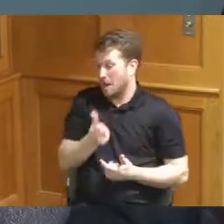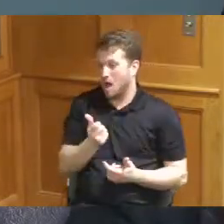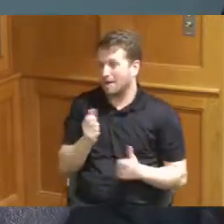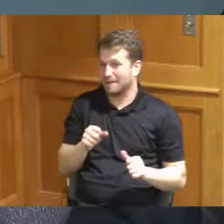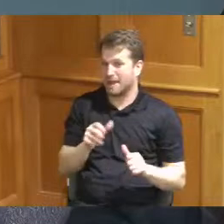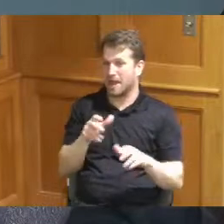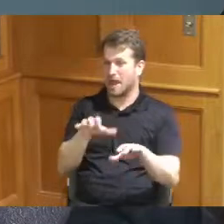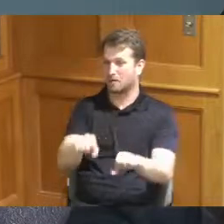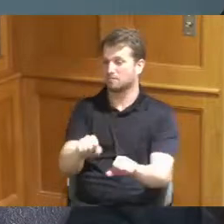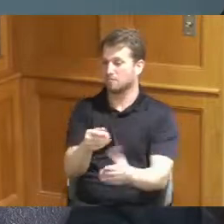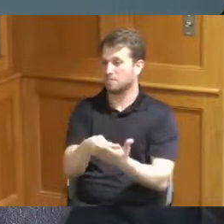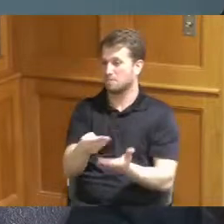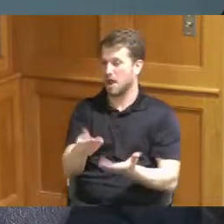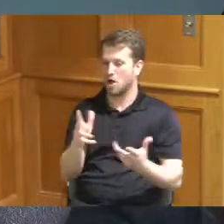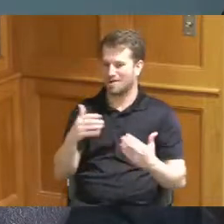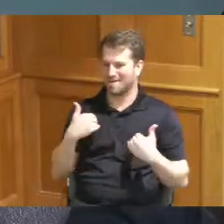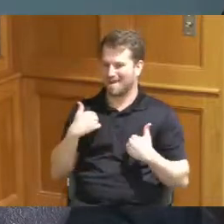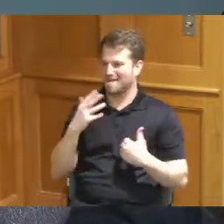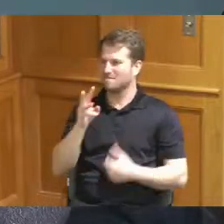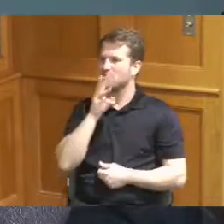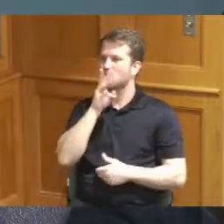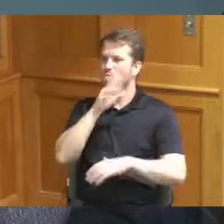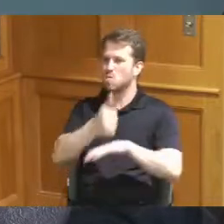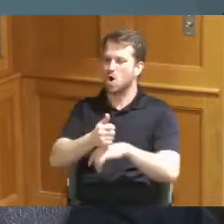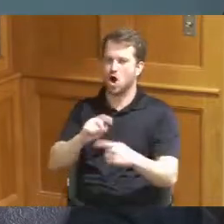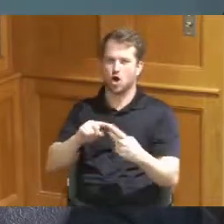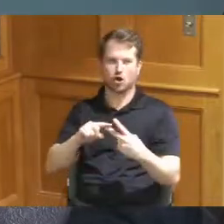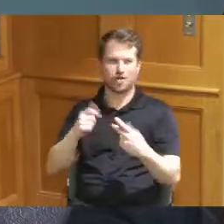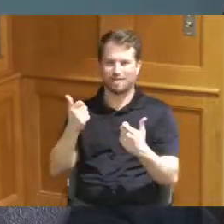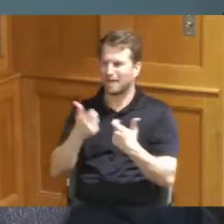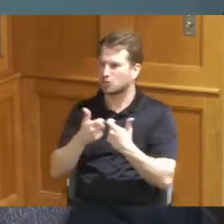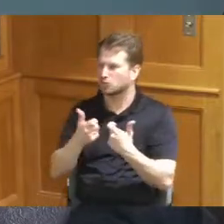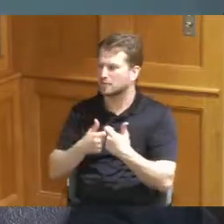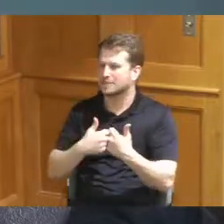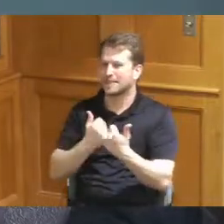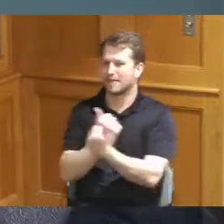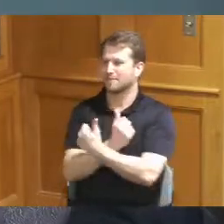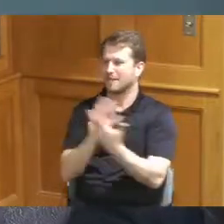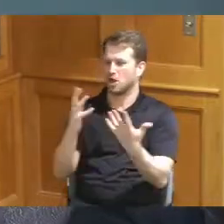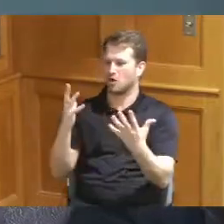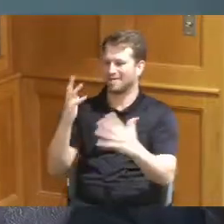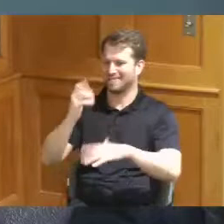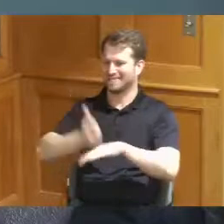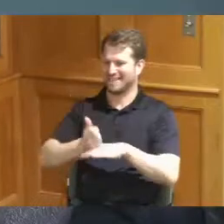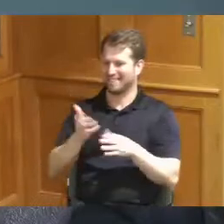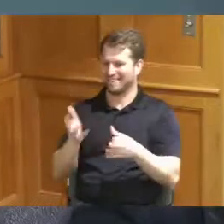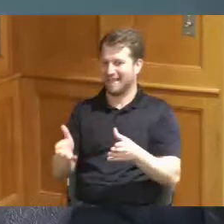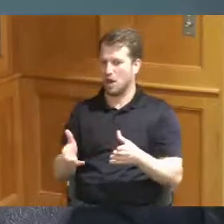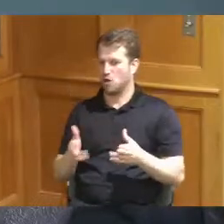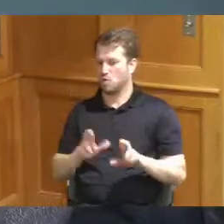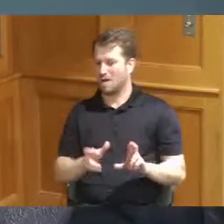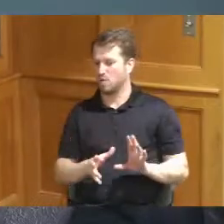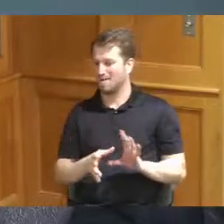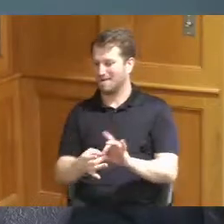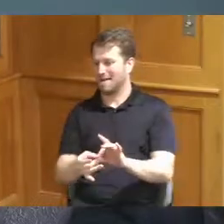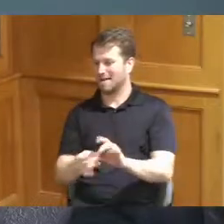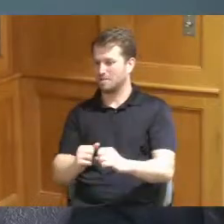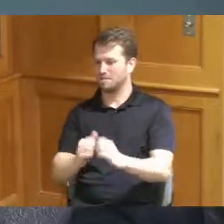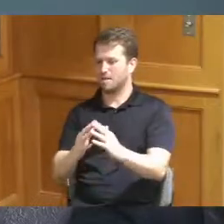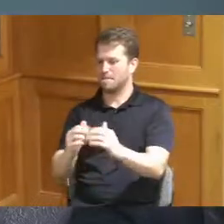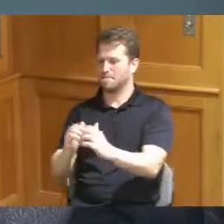up with water the water the electricity is in that same plot of land and build some small houses most